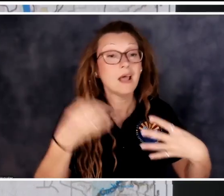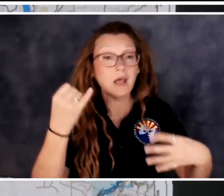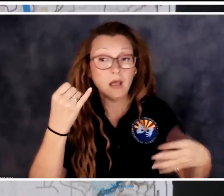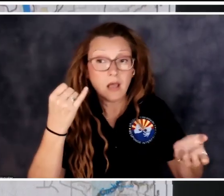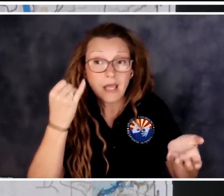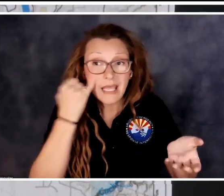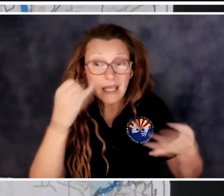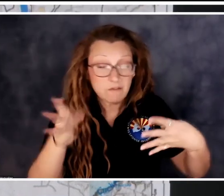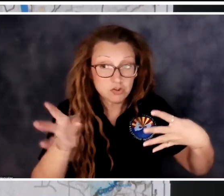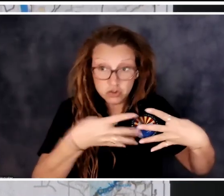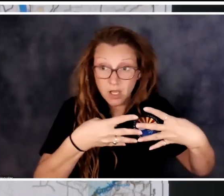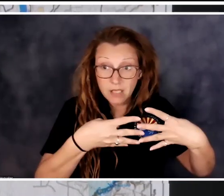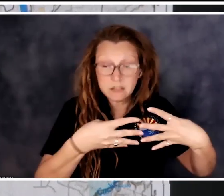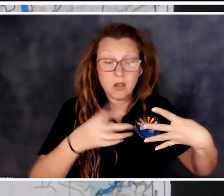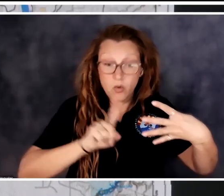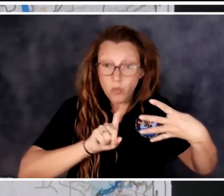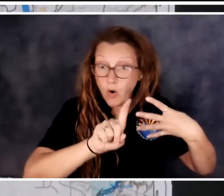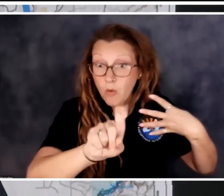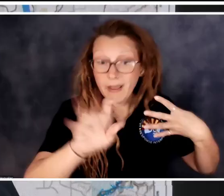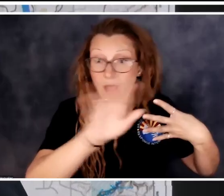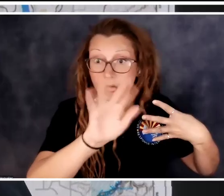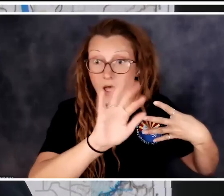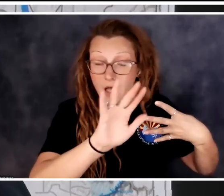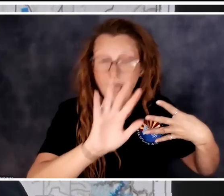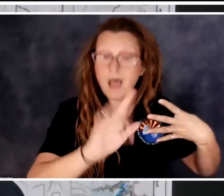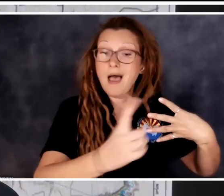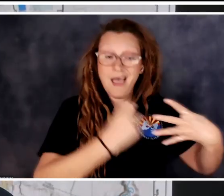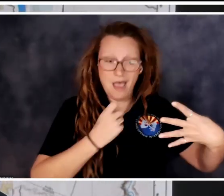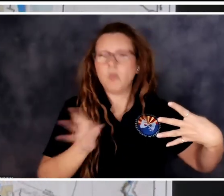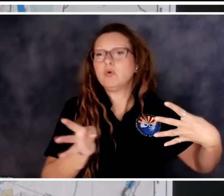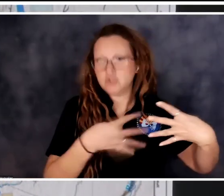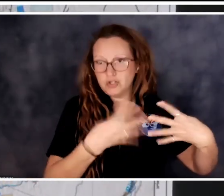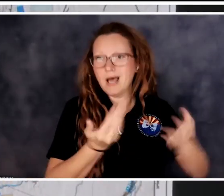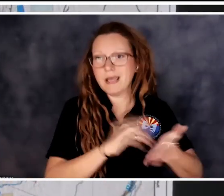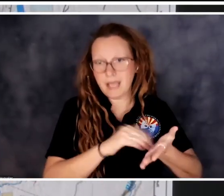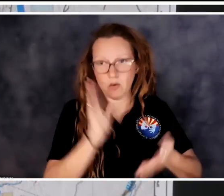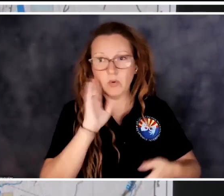We typically, if we find a gate shut, we'll shut it when we go out.